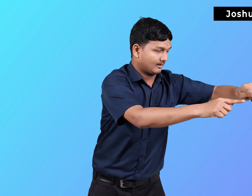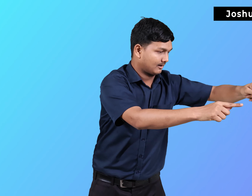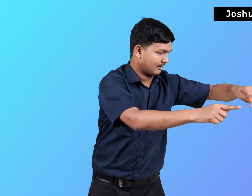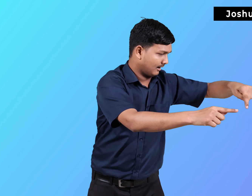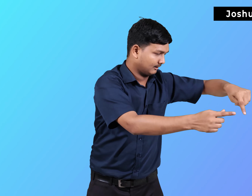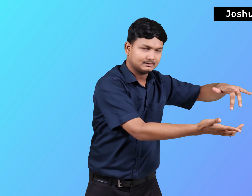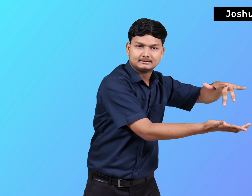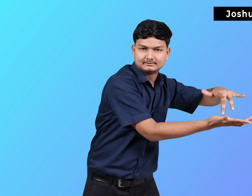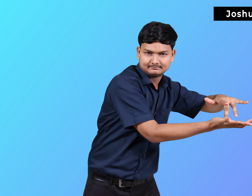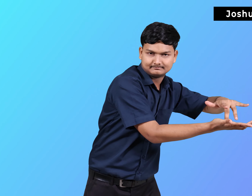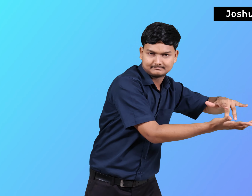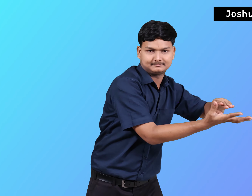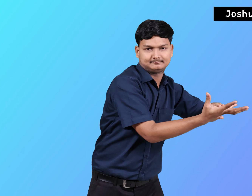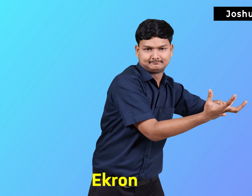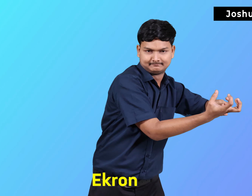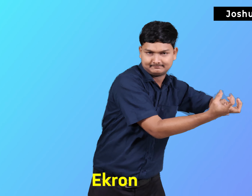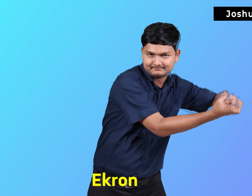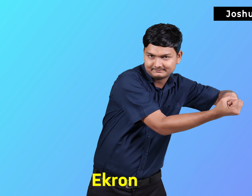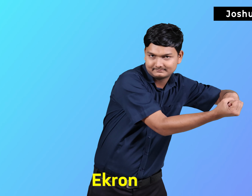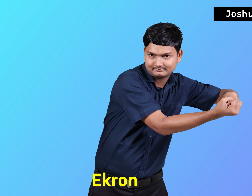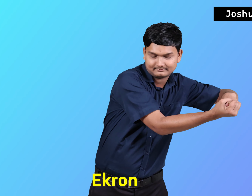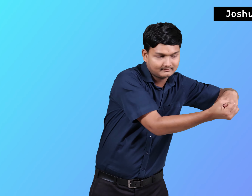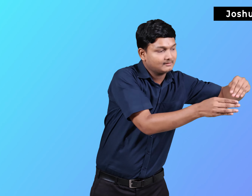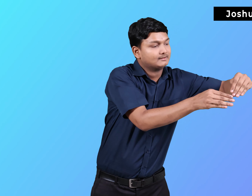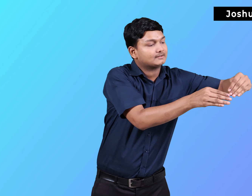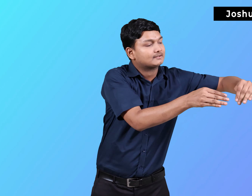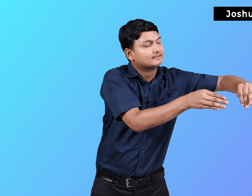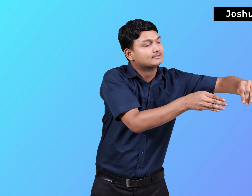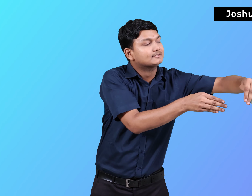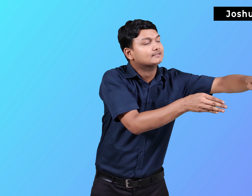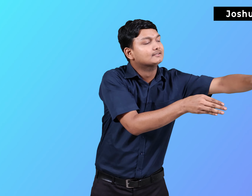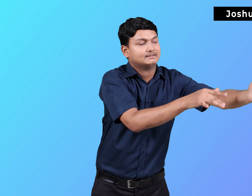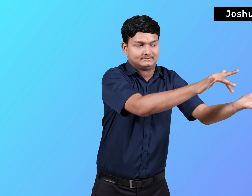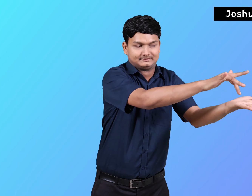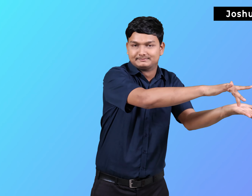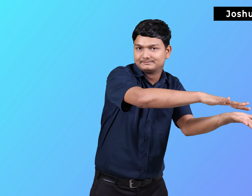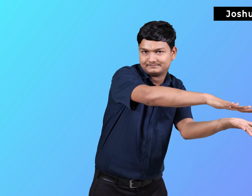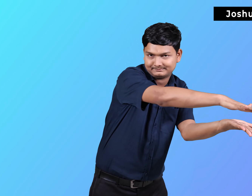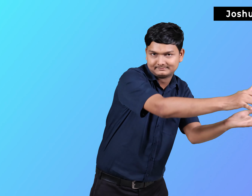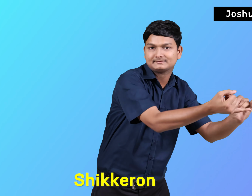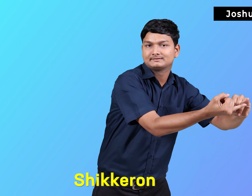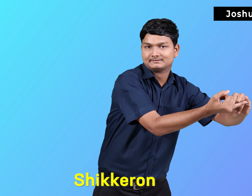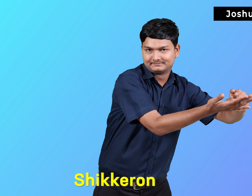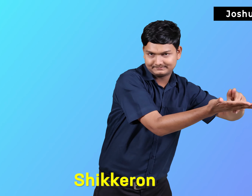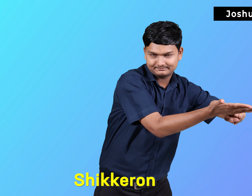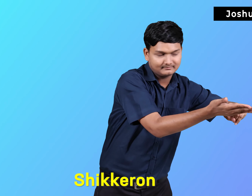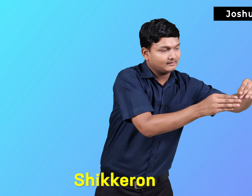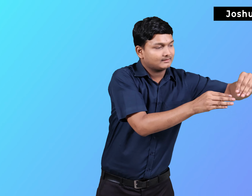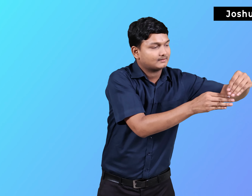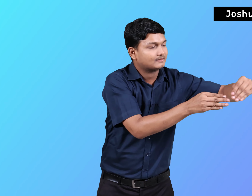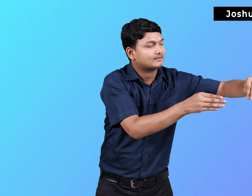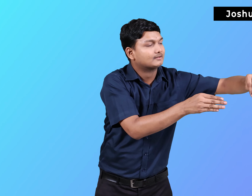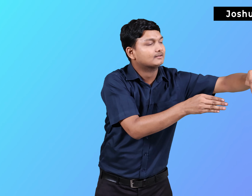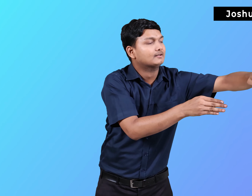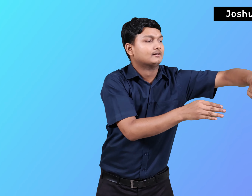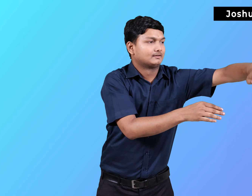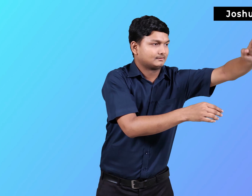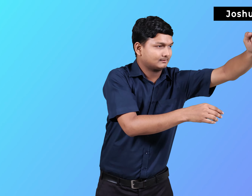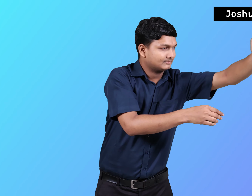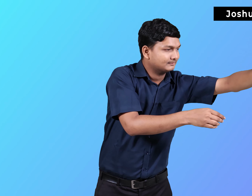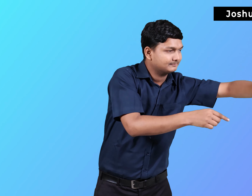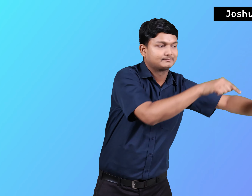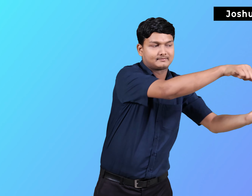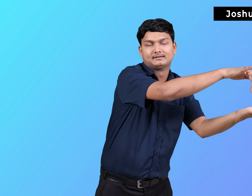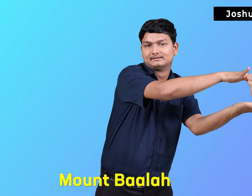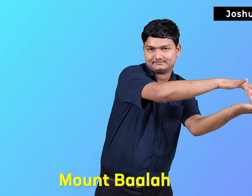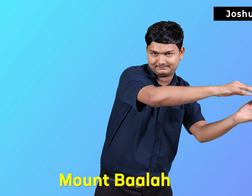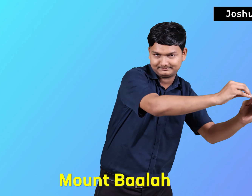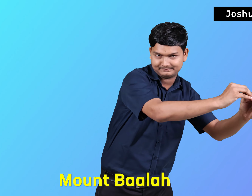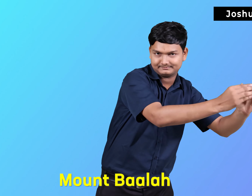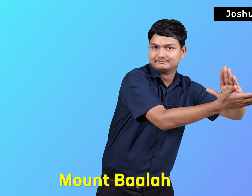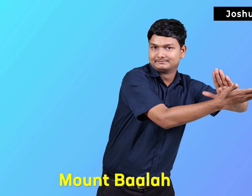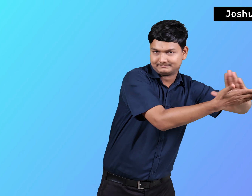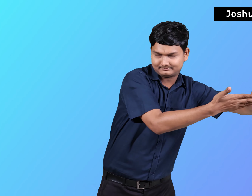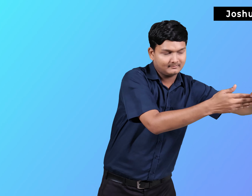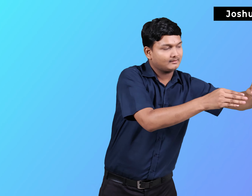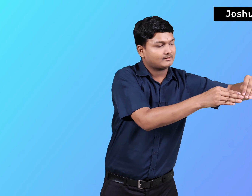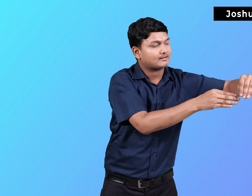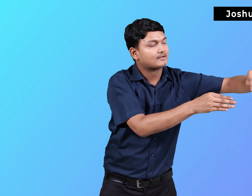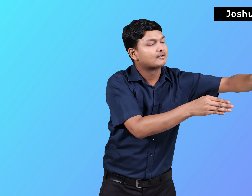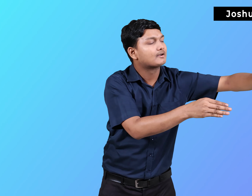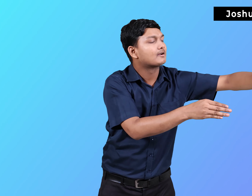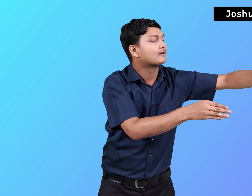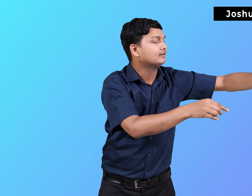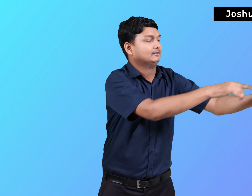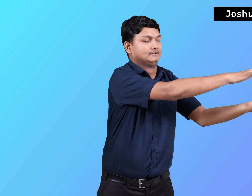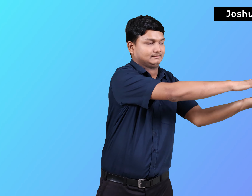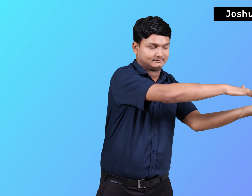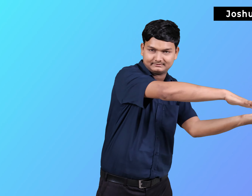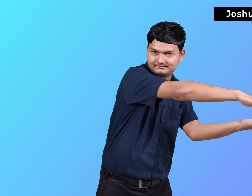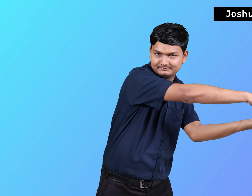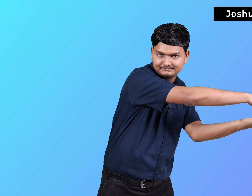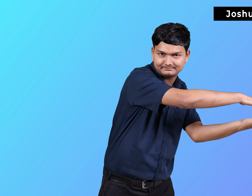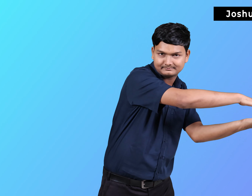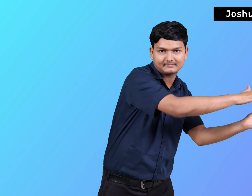Then the border went to the hill north of Ekron. From there it turned to Shikkeron and went past Mount Baalah. It continued on to Jabneel and ended at the sea.